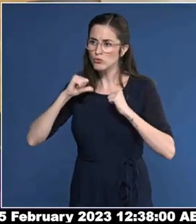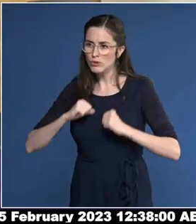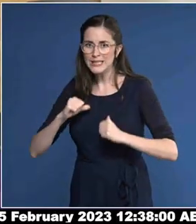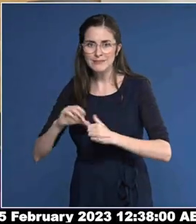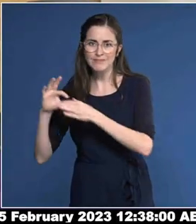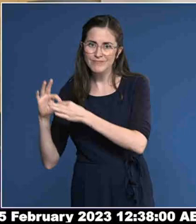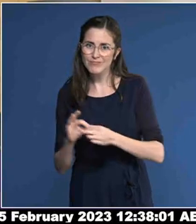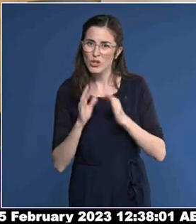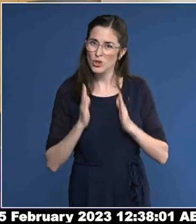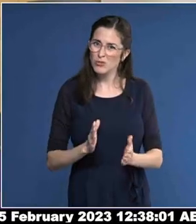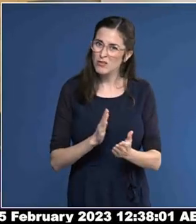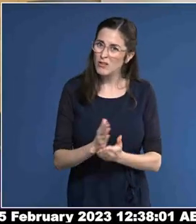Is that right? MS BERRY: Yes, I think that's right.